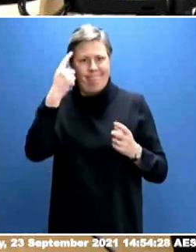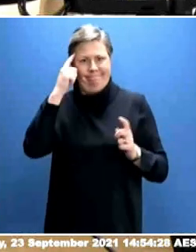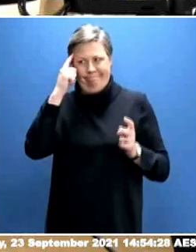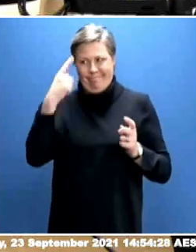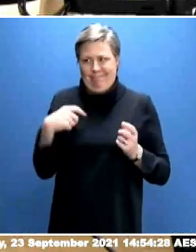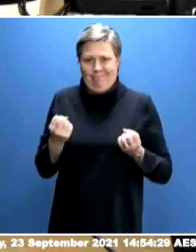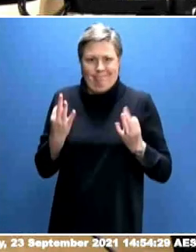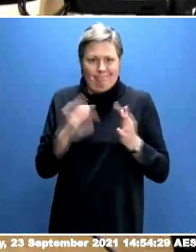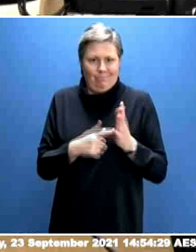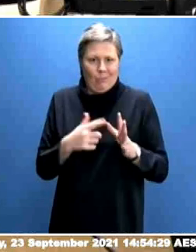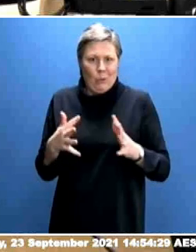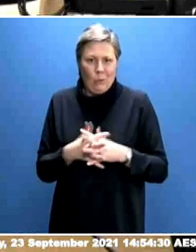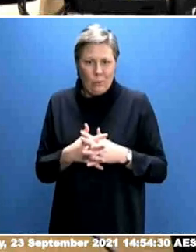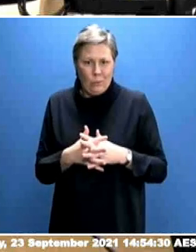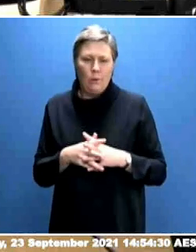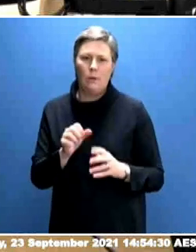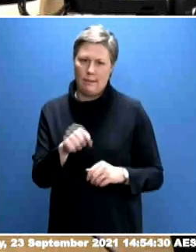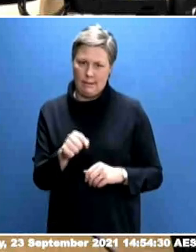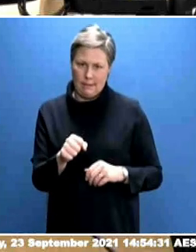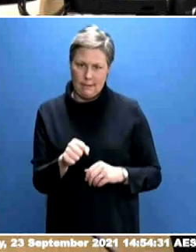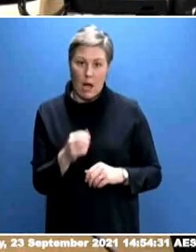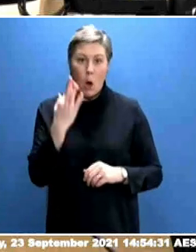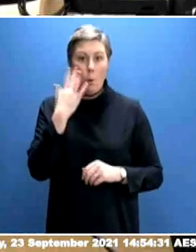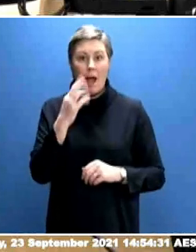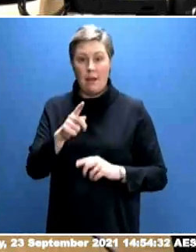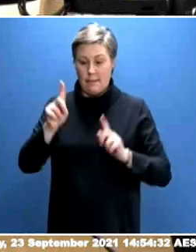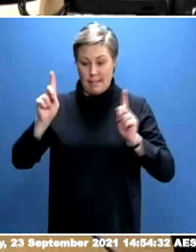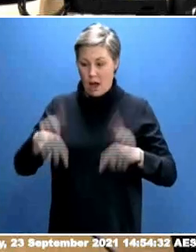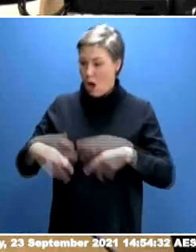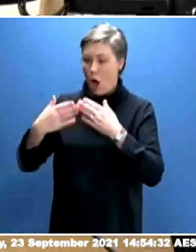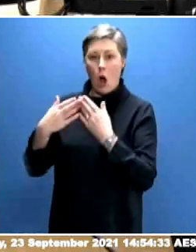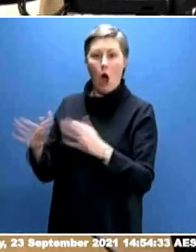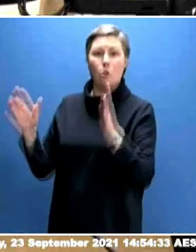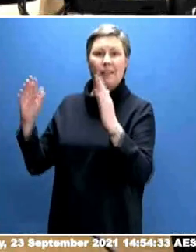Now, when the Safe House commenced, it commenced without